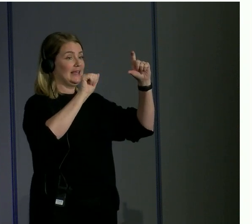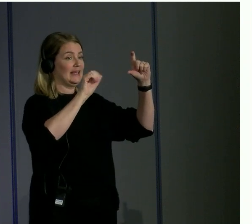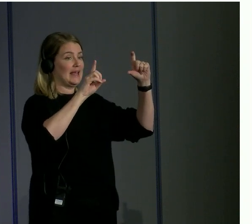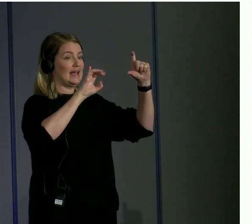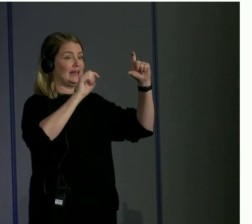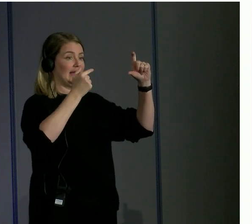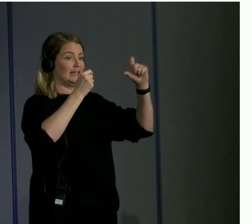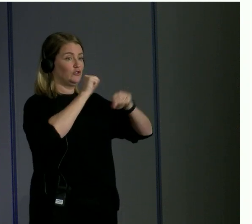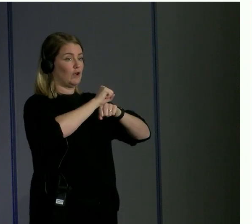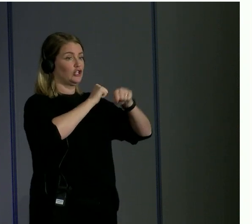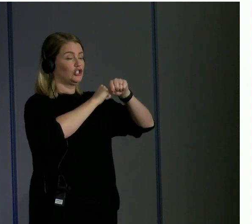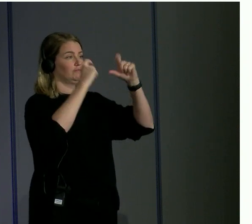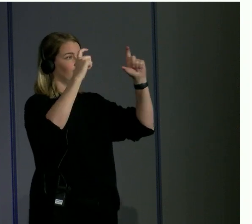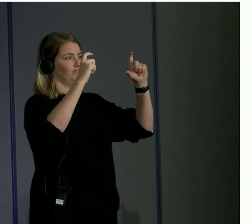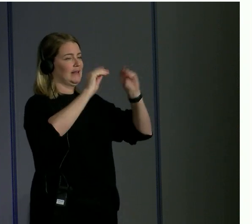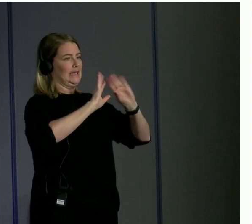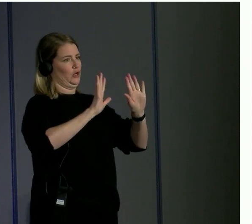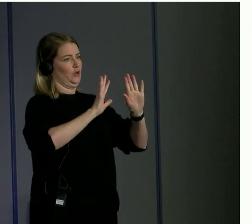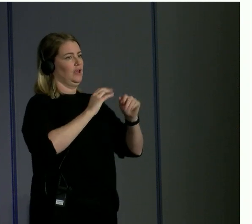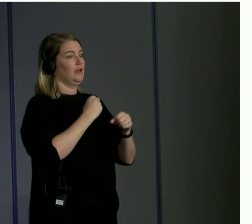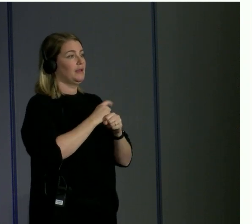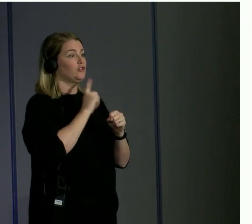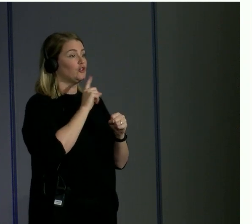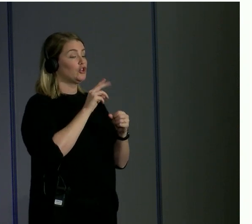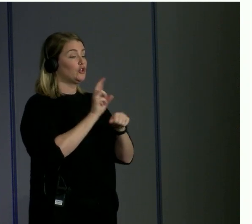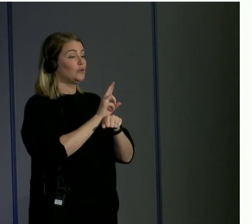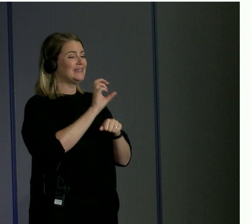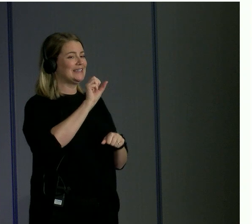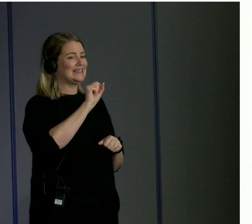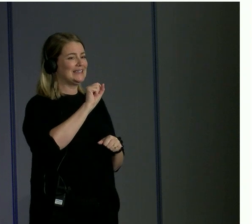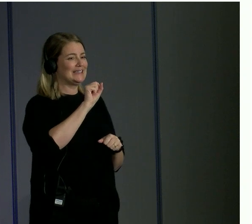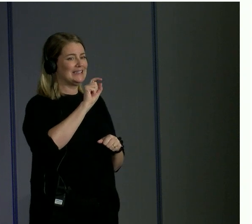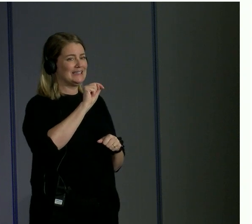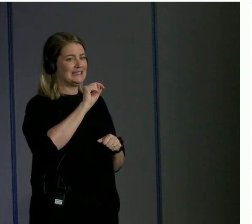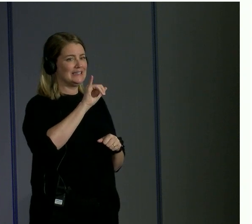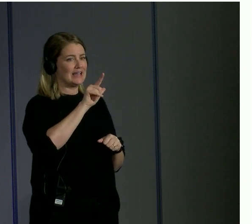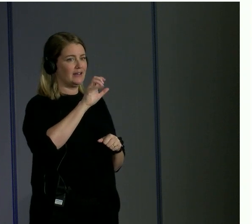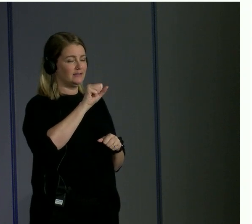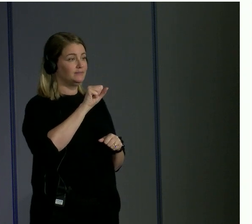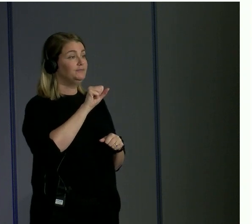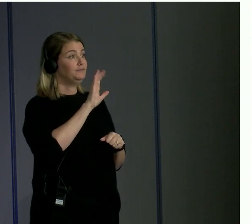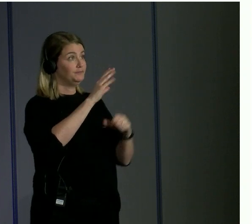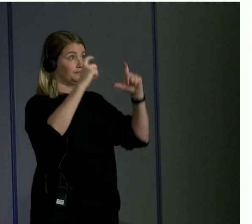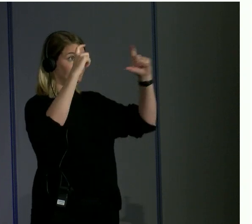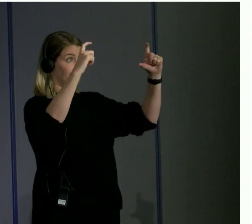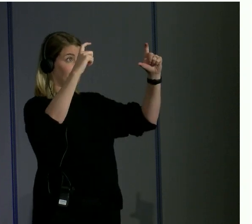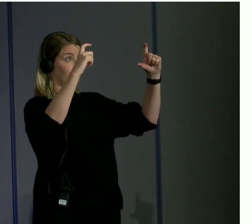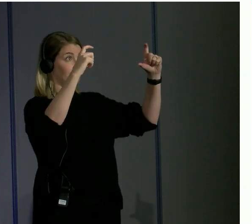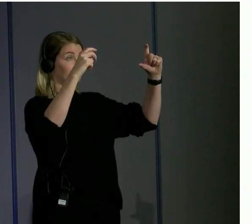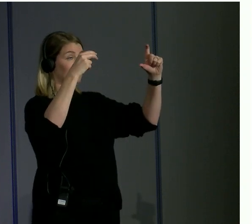structure. And that goes by using styles. Right? By making sure that your heading levels are H1,